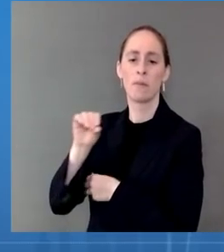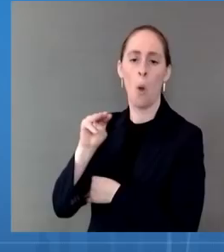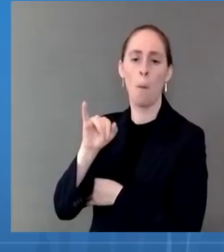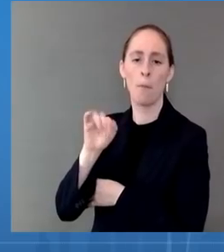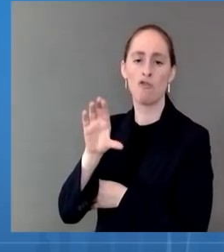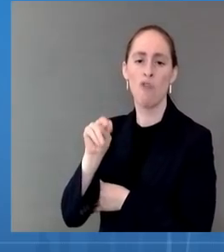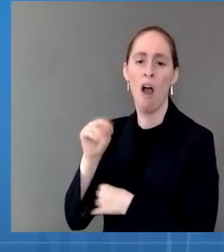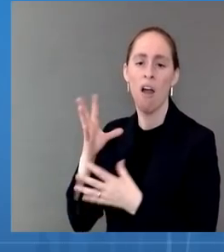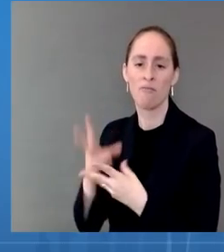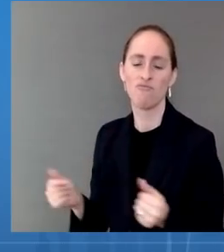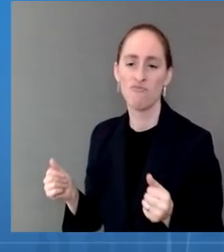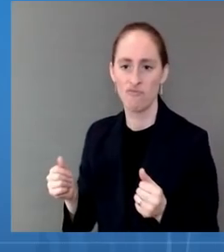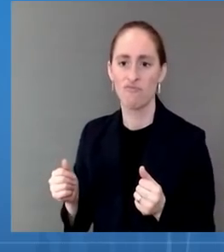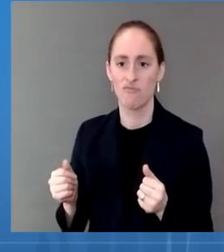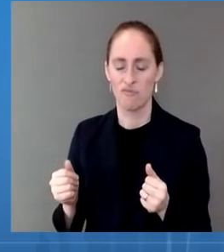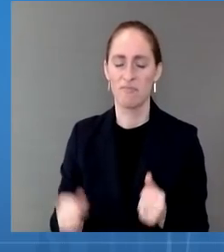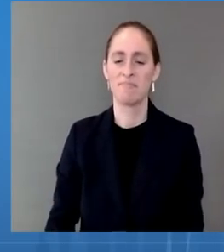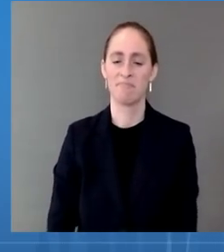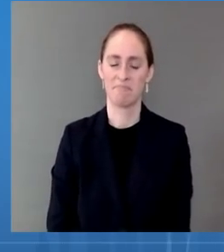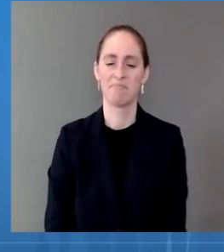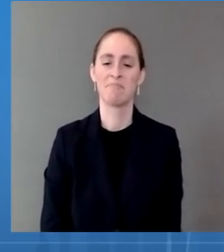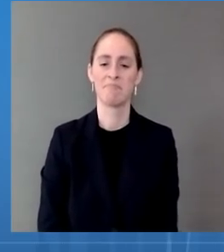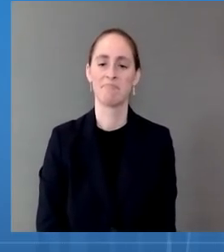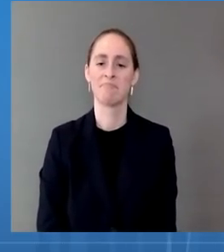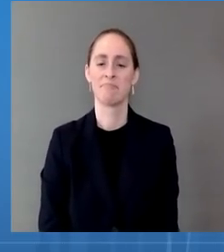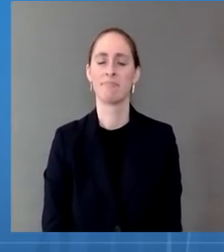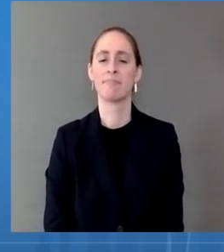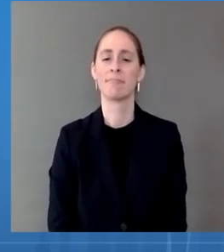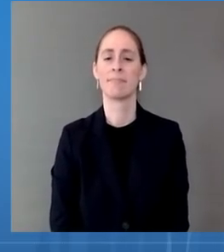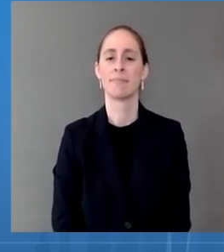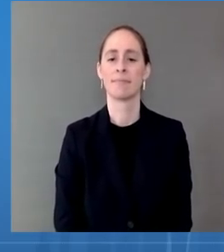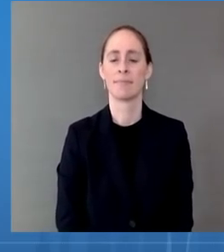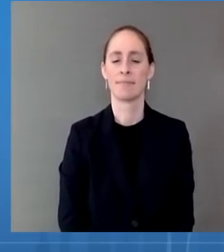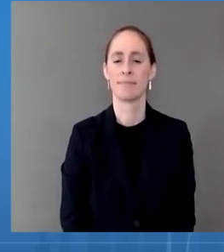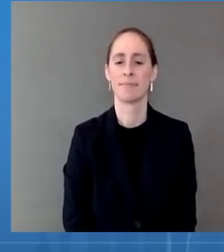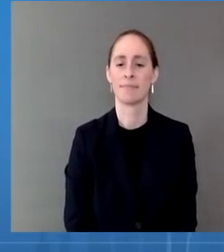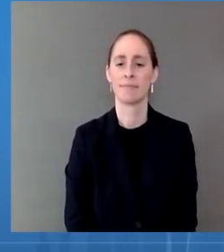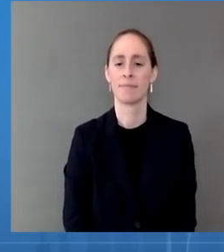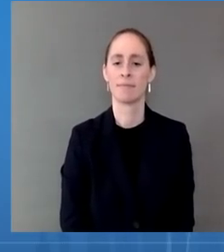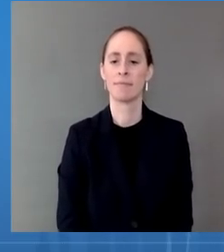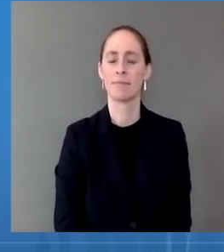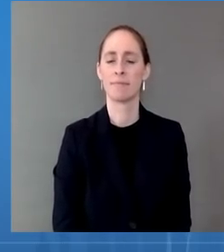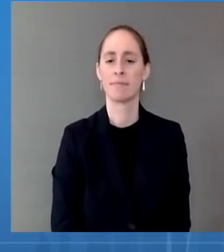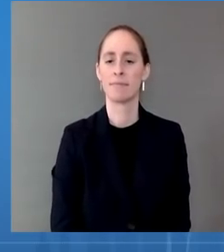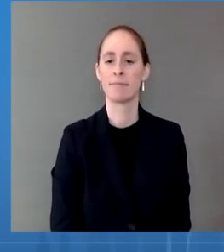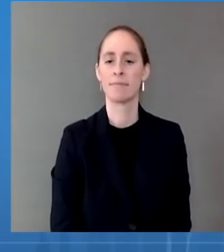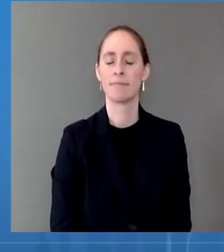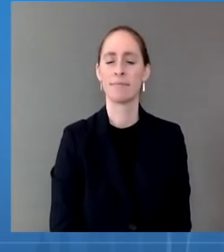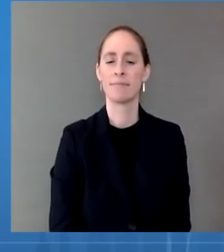and literally on a day by day basis, and you're going to see over the weekend more tweets